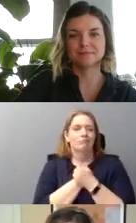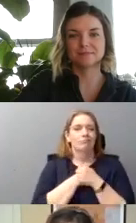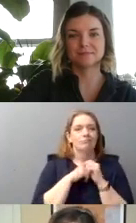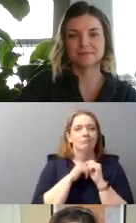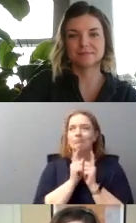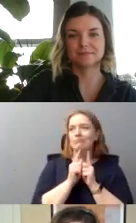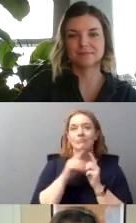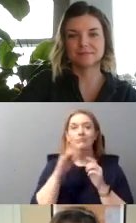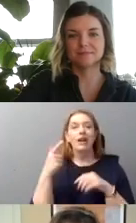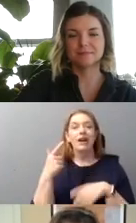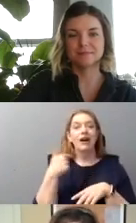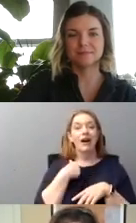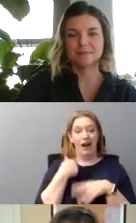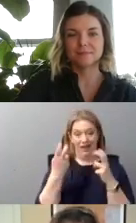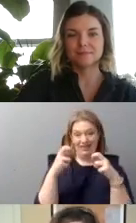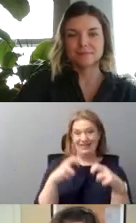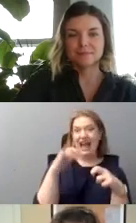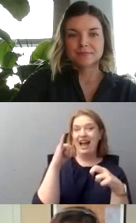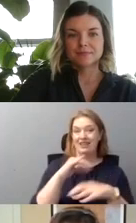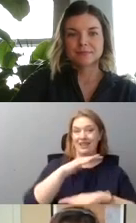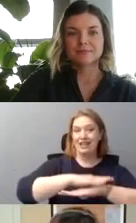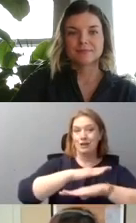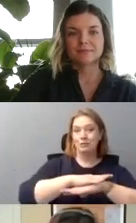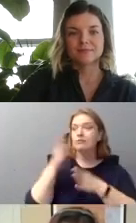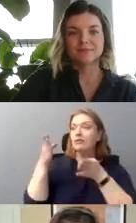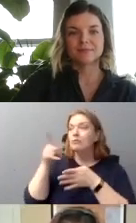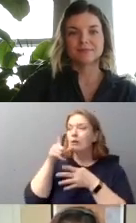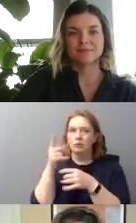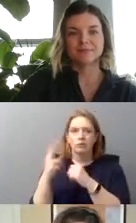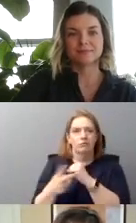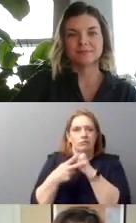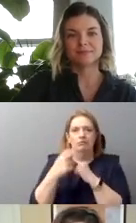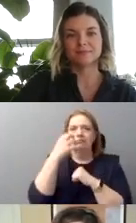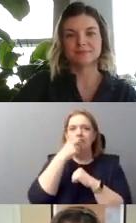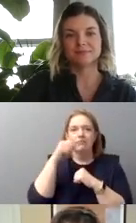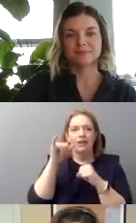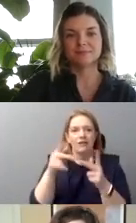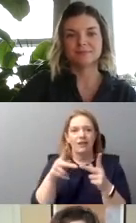person who was instrumental in saving this site for the public, founder Carly Wilmans who you see